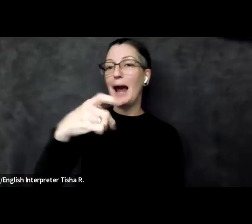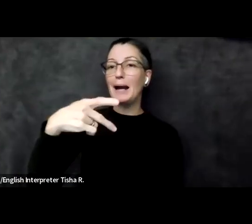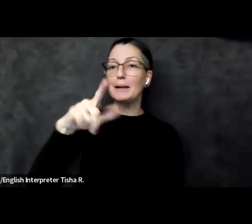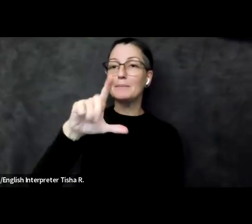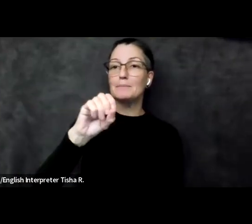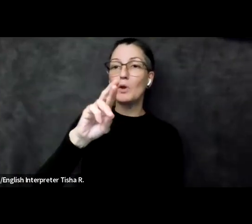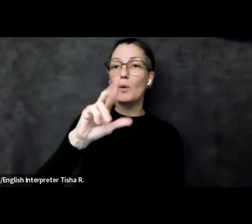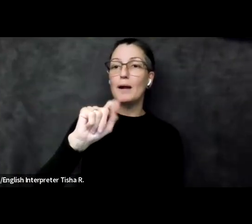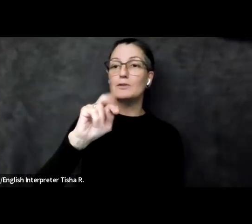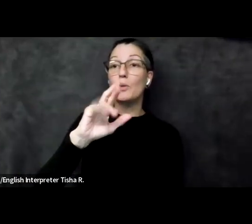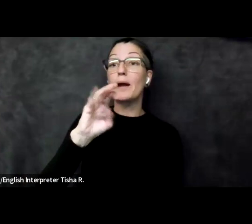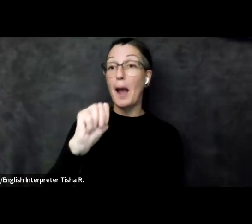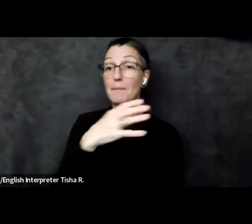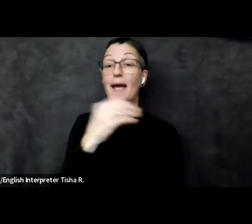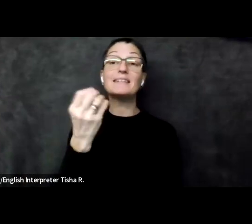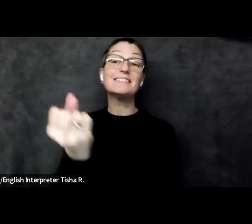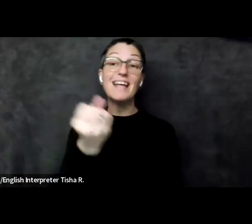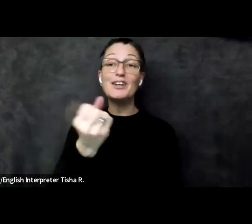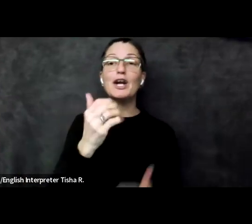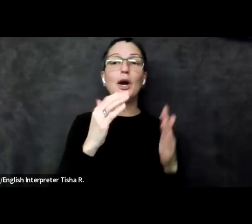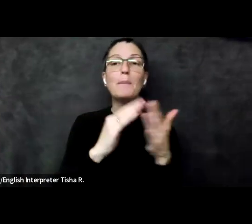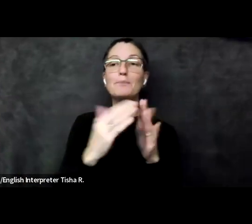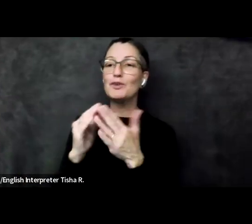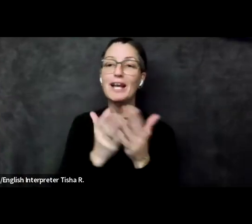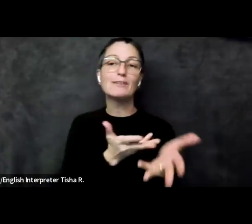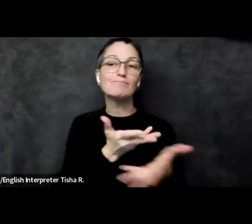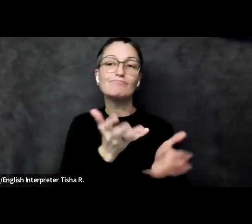we have a community conversation with more filmmakers,